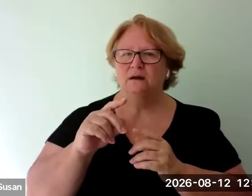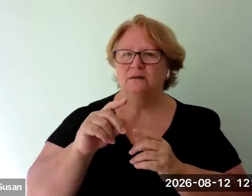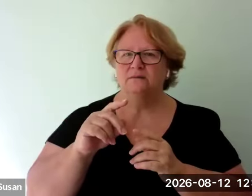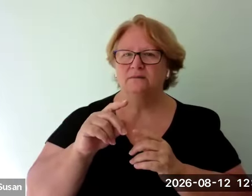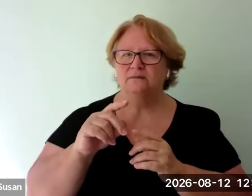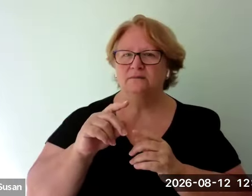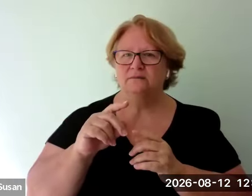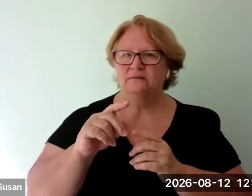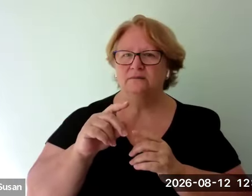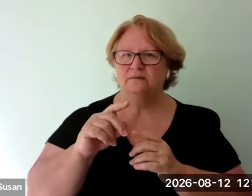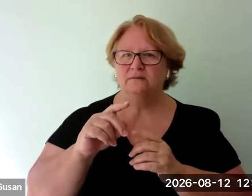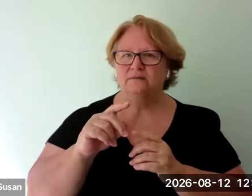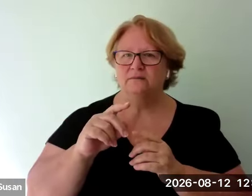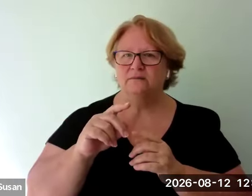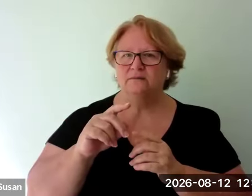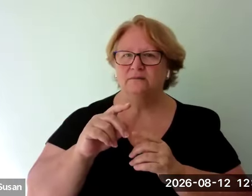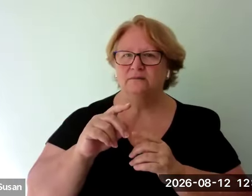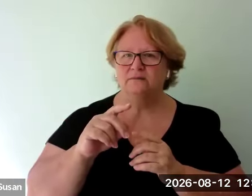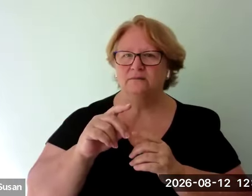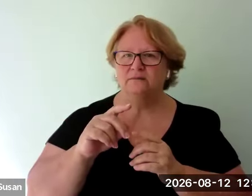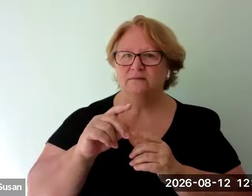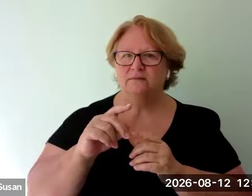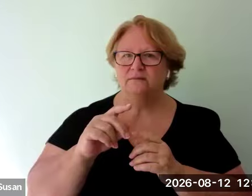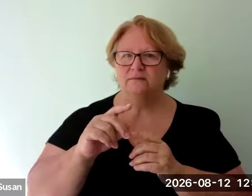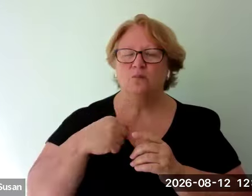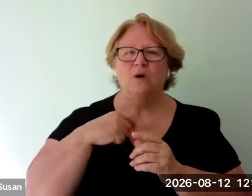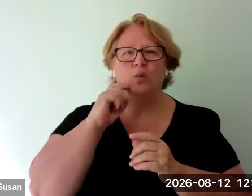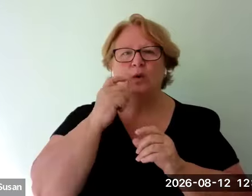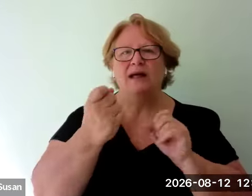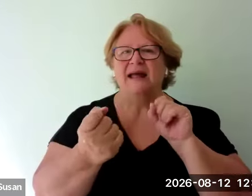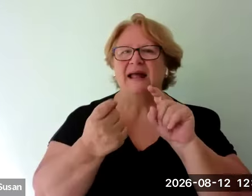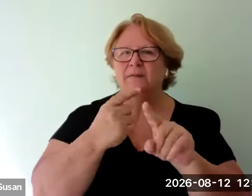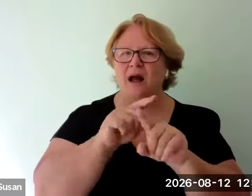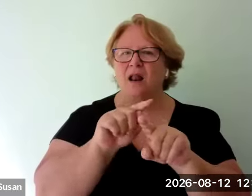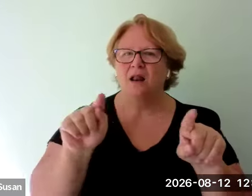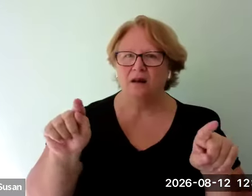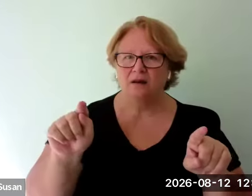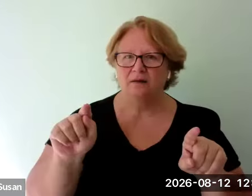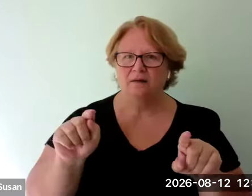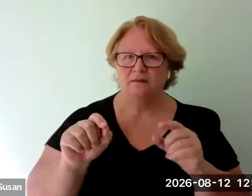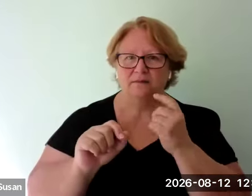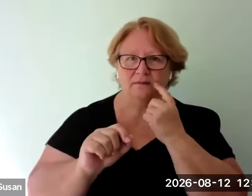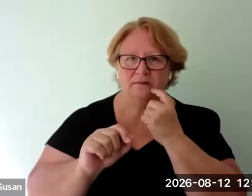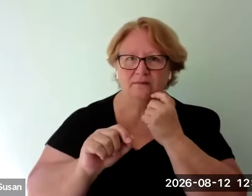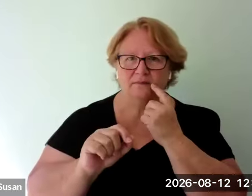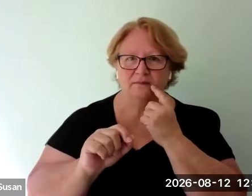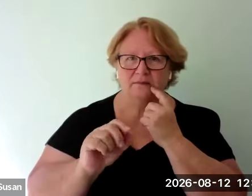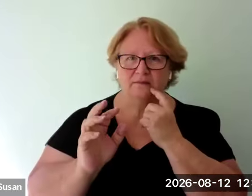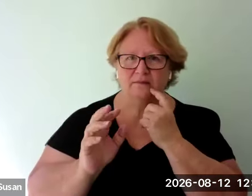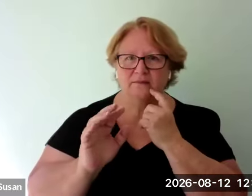week and we will provide when we do . So it will be - we'll email